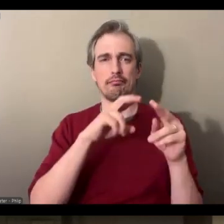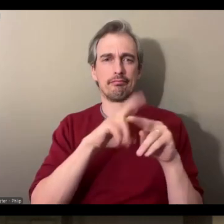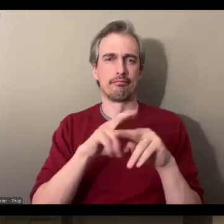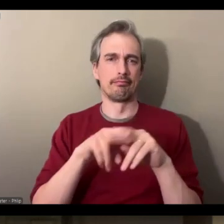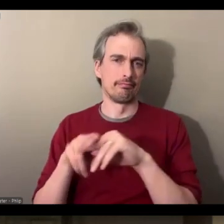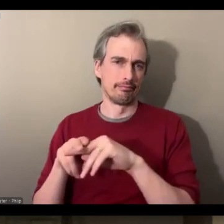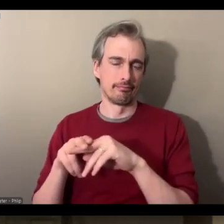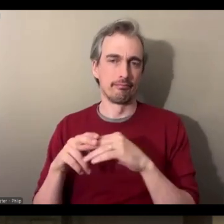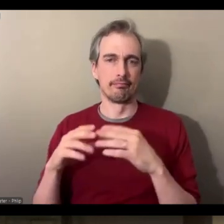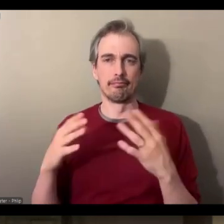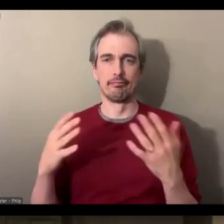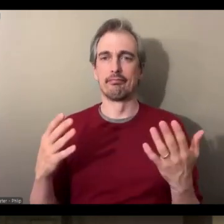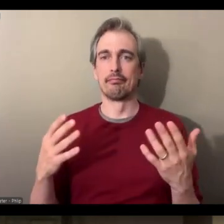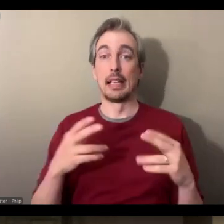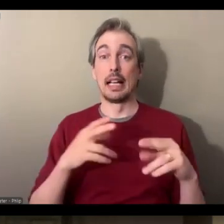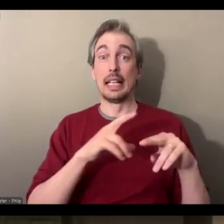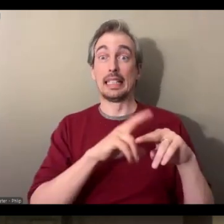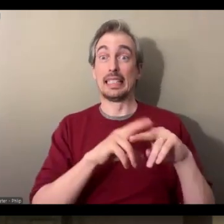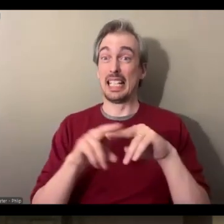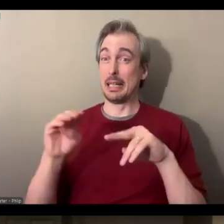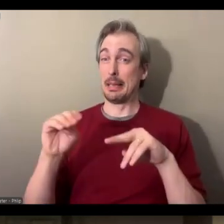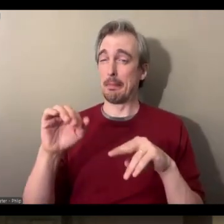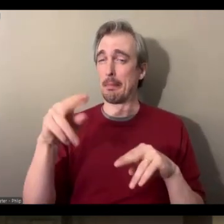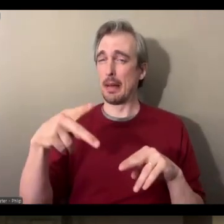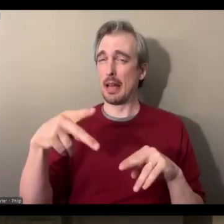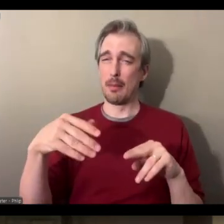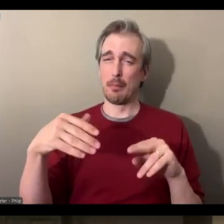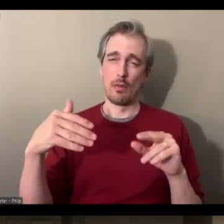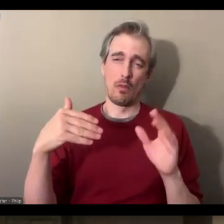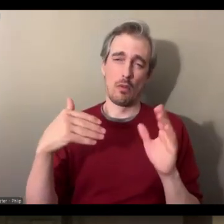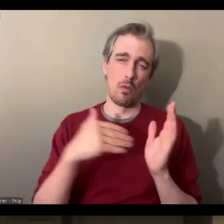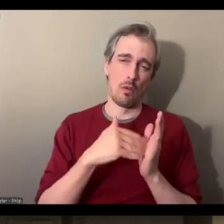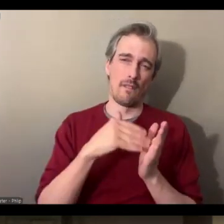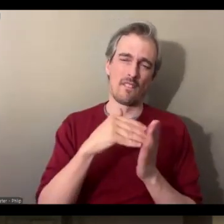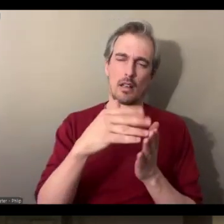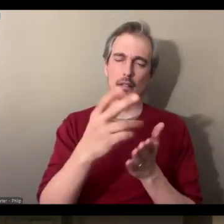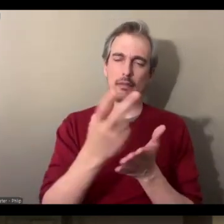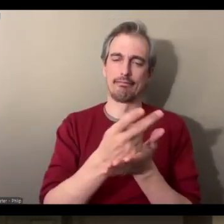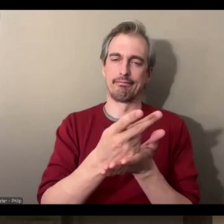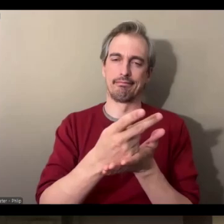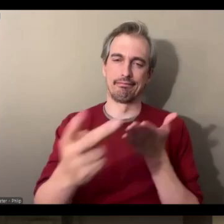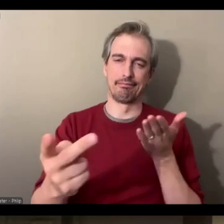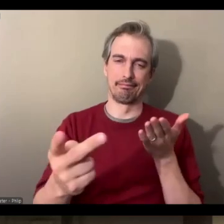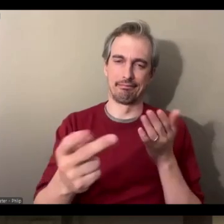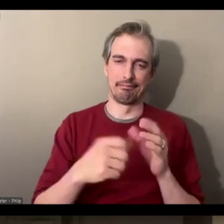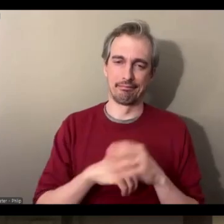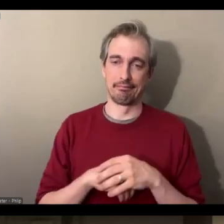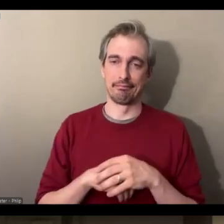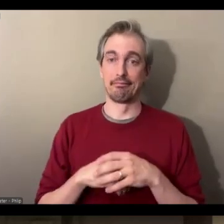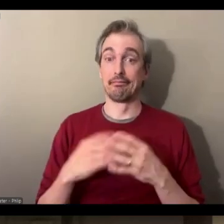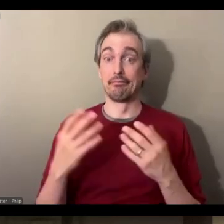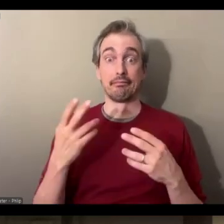Most of the time. There are lots of seats in a venue. Some of them are going to need... Are going